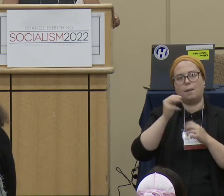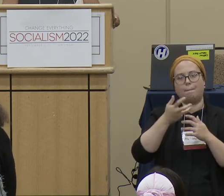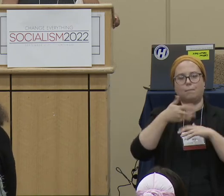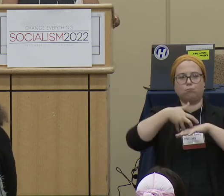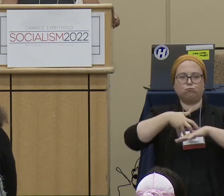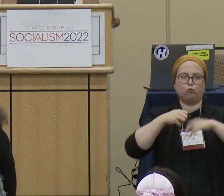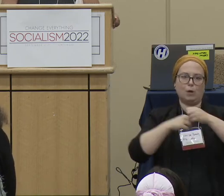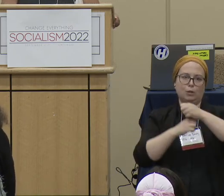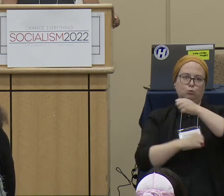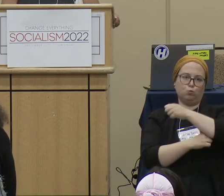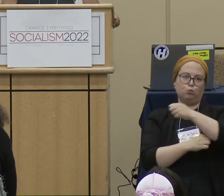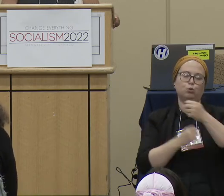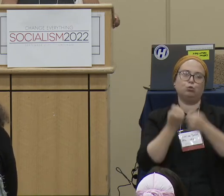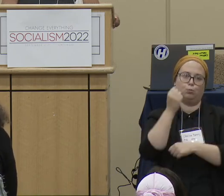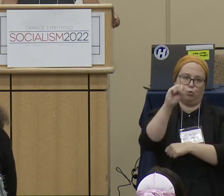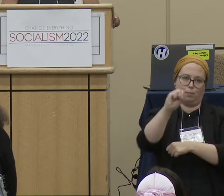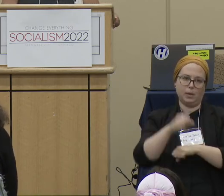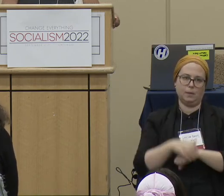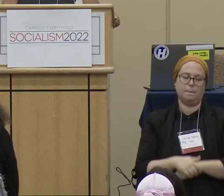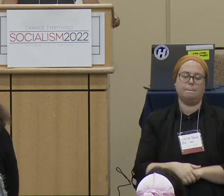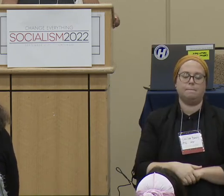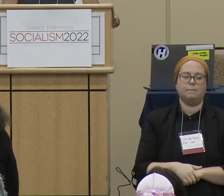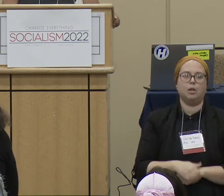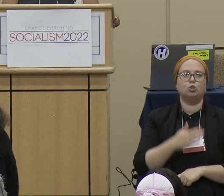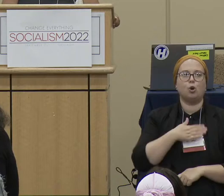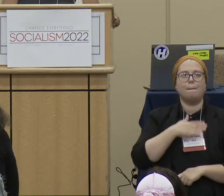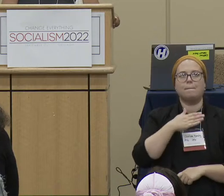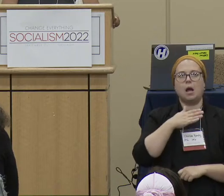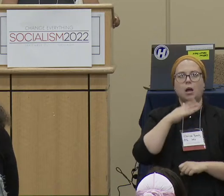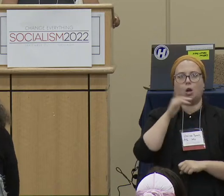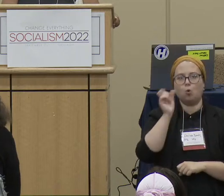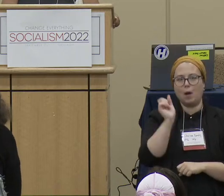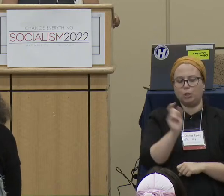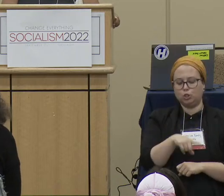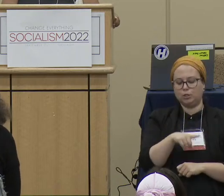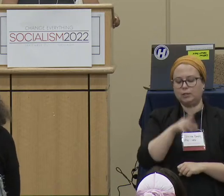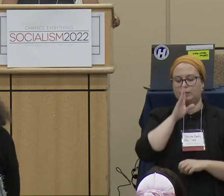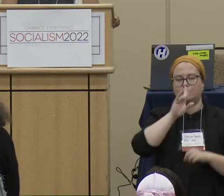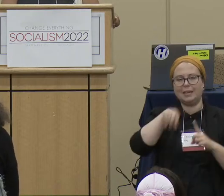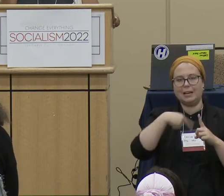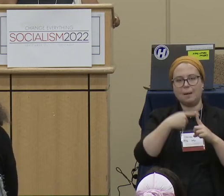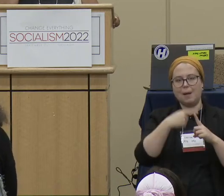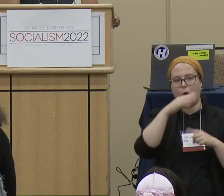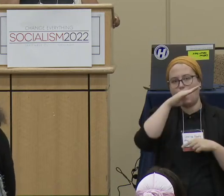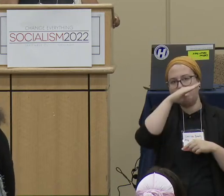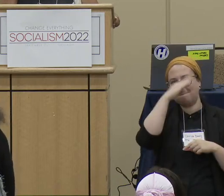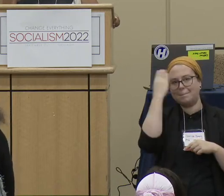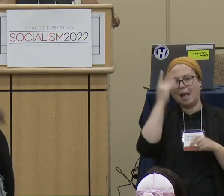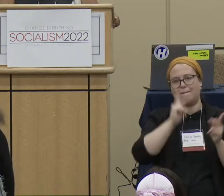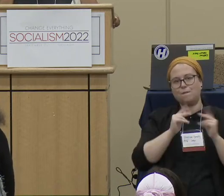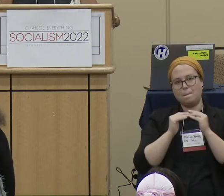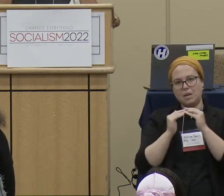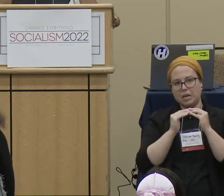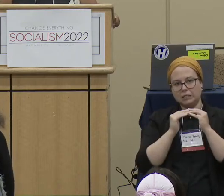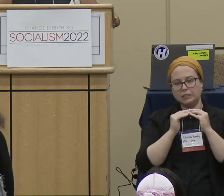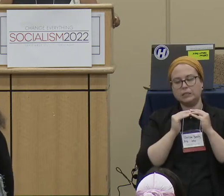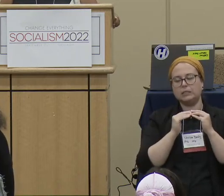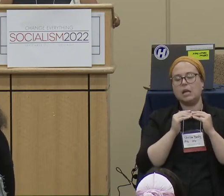the Malcolm X Grassroots Movement. My question is , in